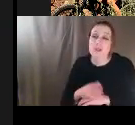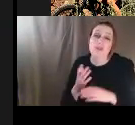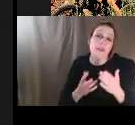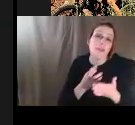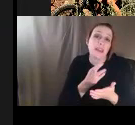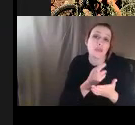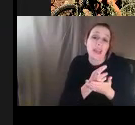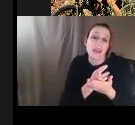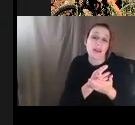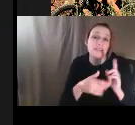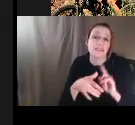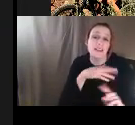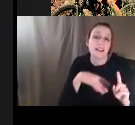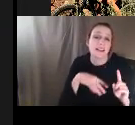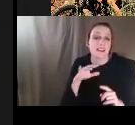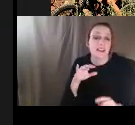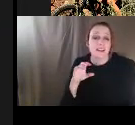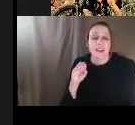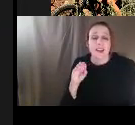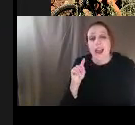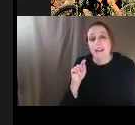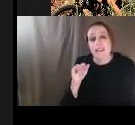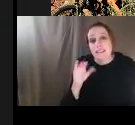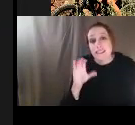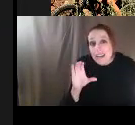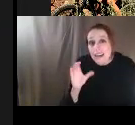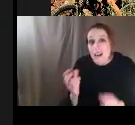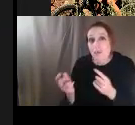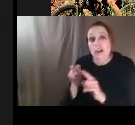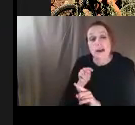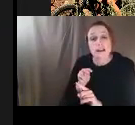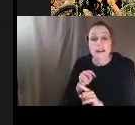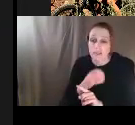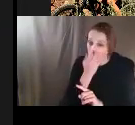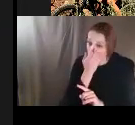perspective could also be thinking that all depression, schizophrenia, or diabetes occurs in the